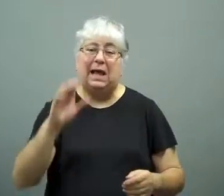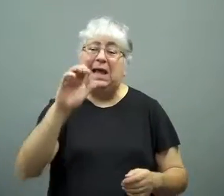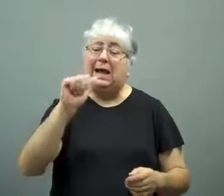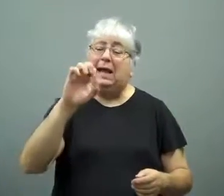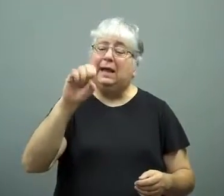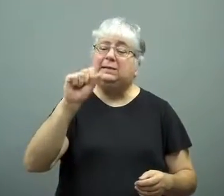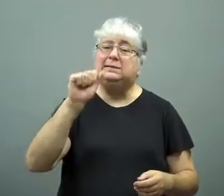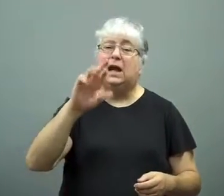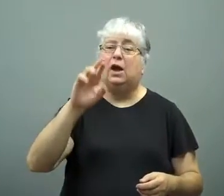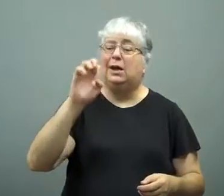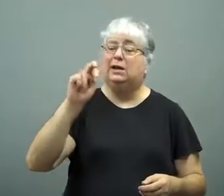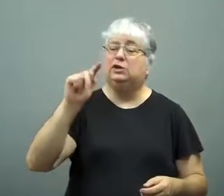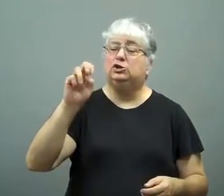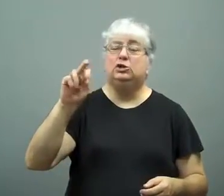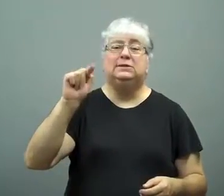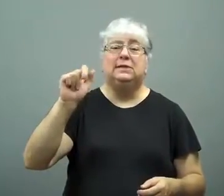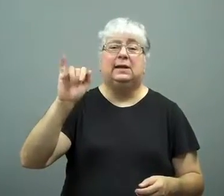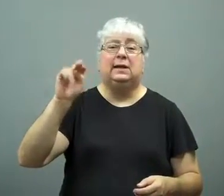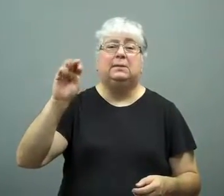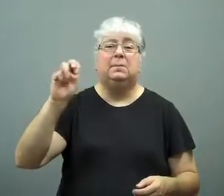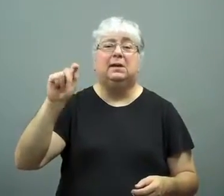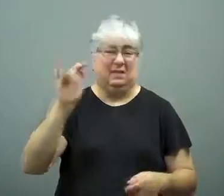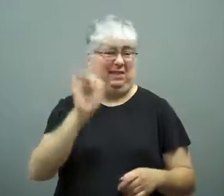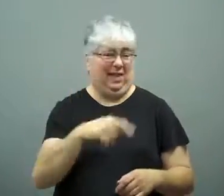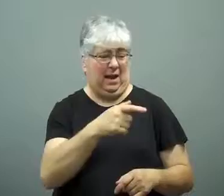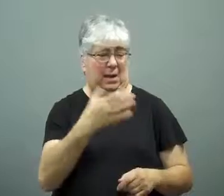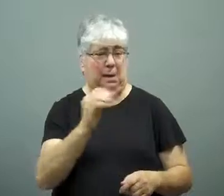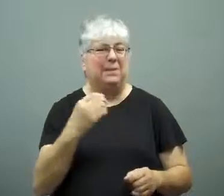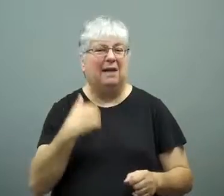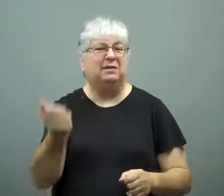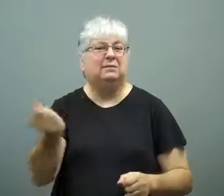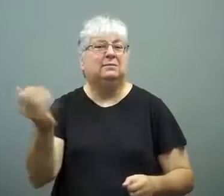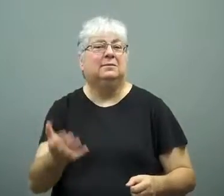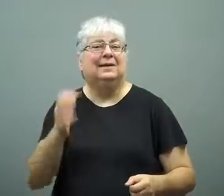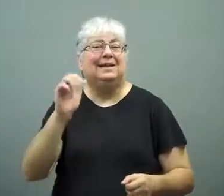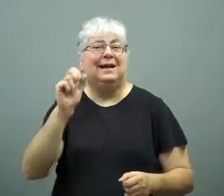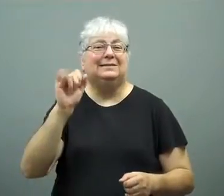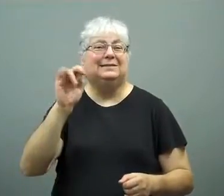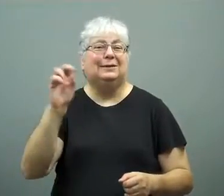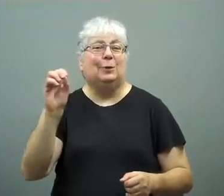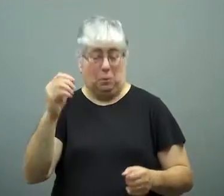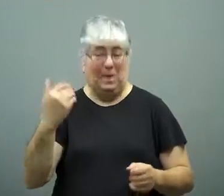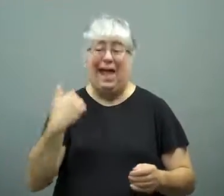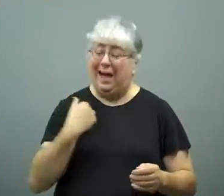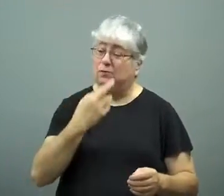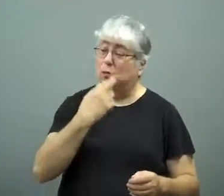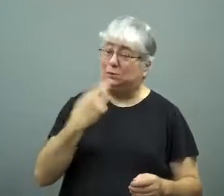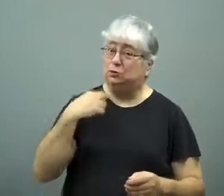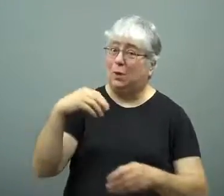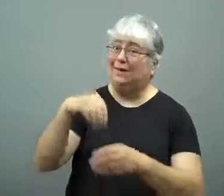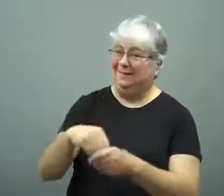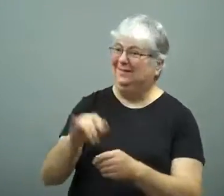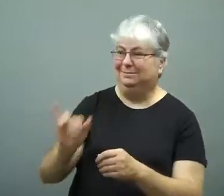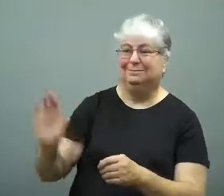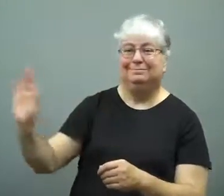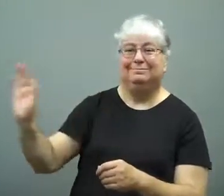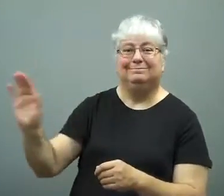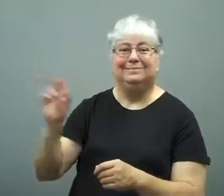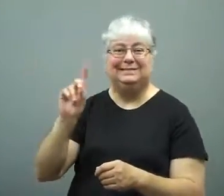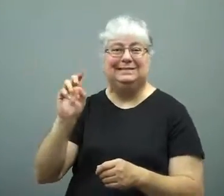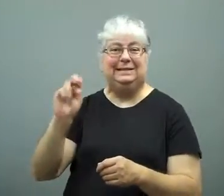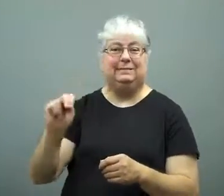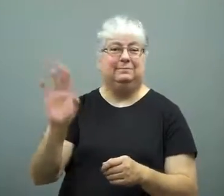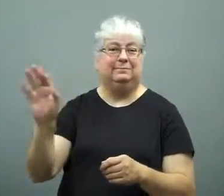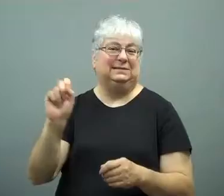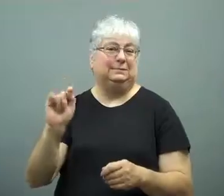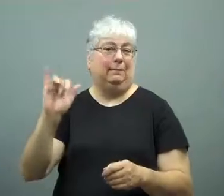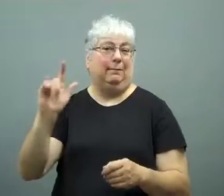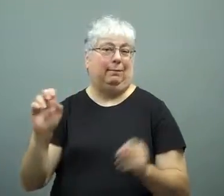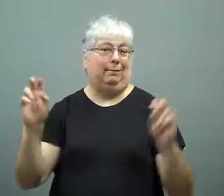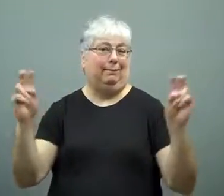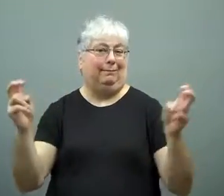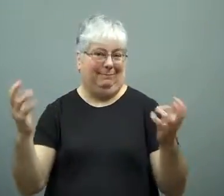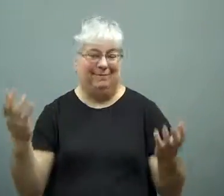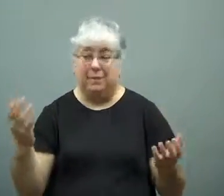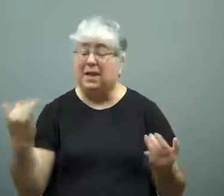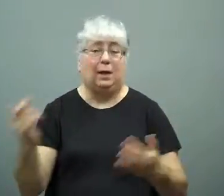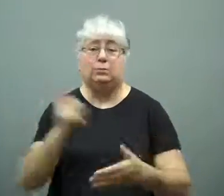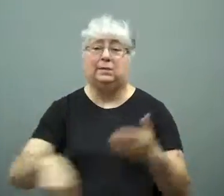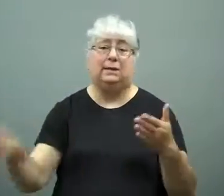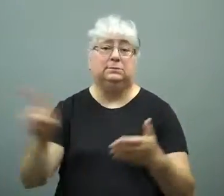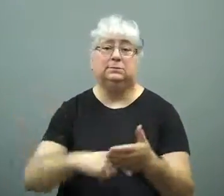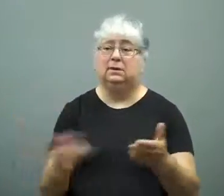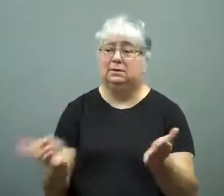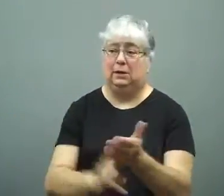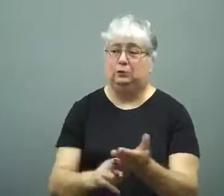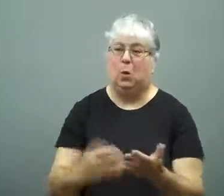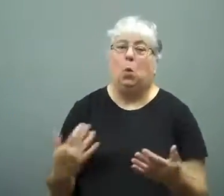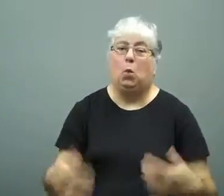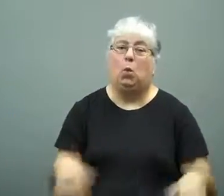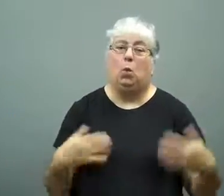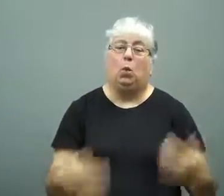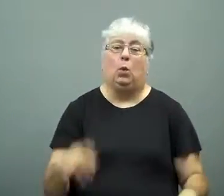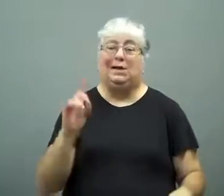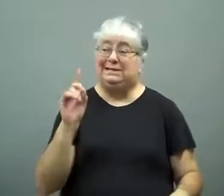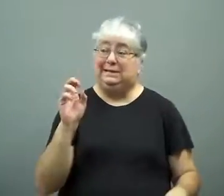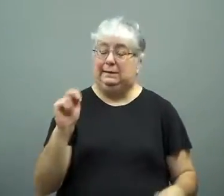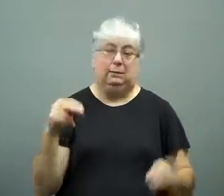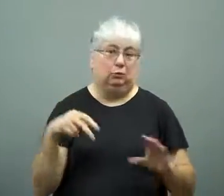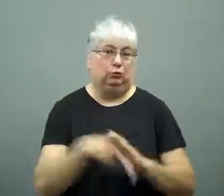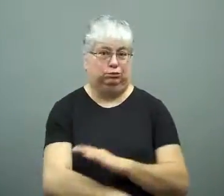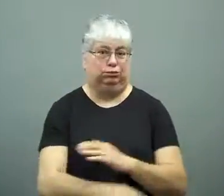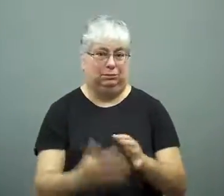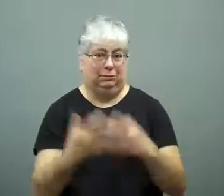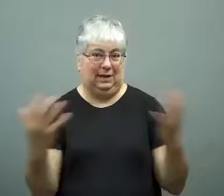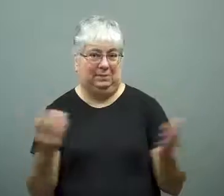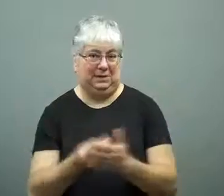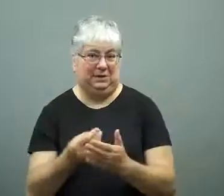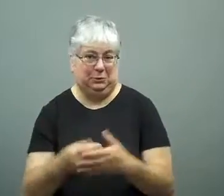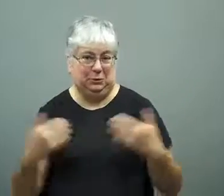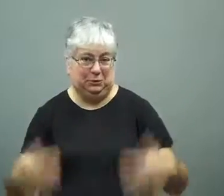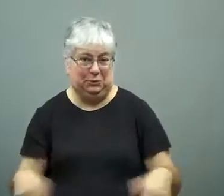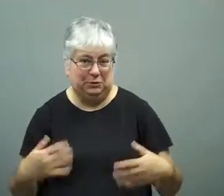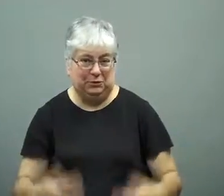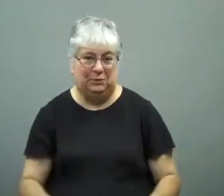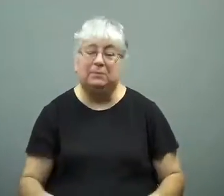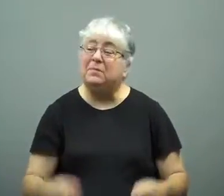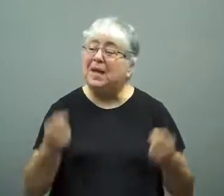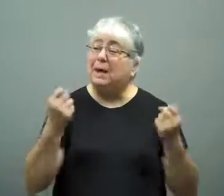Caesar Entertainment has casinos with Deen styled restaurants.